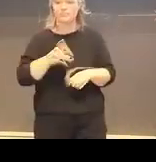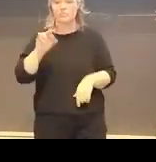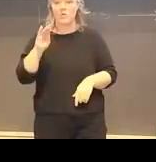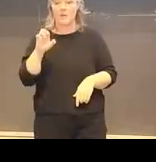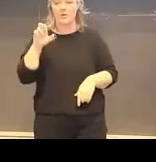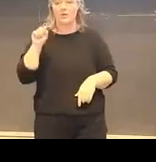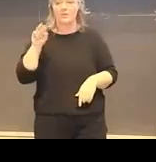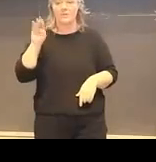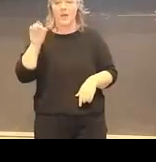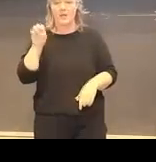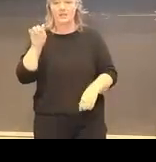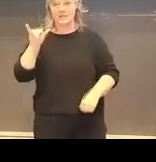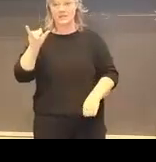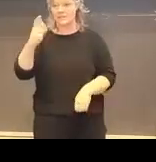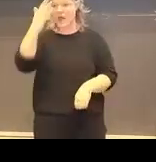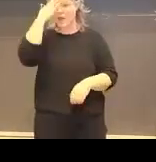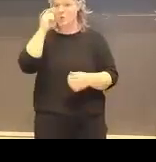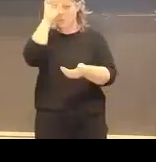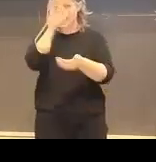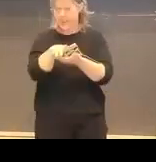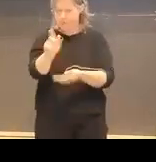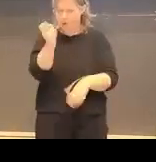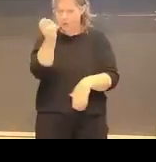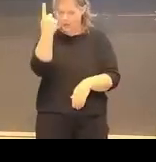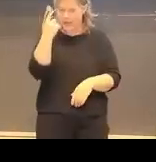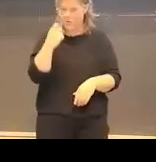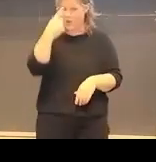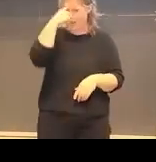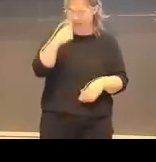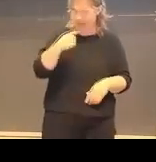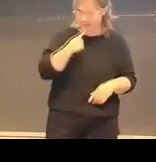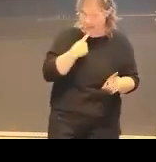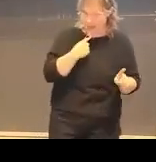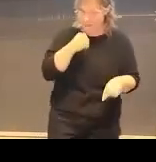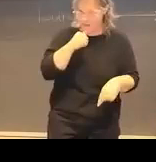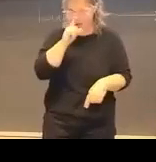said I know that you believe you understand what you think I said but I'm not sure you realize that